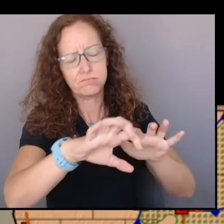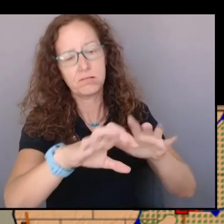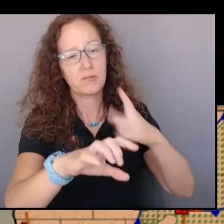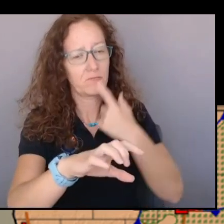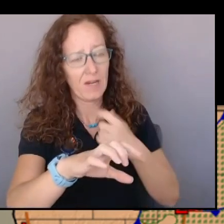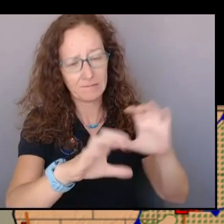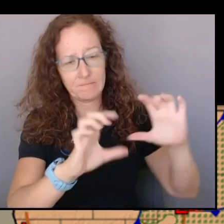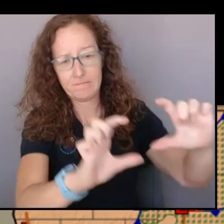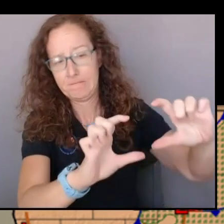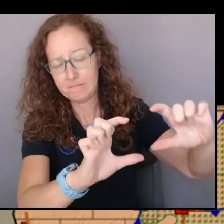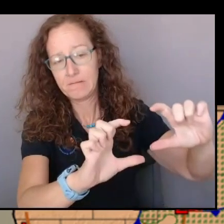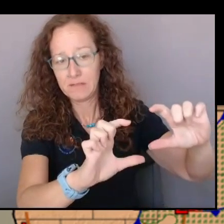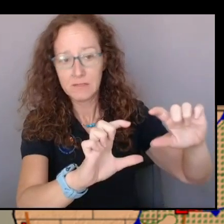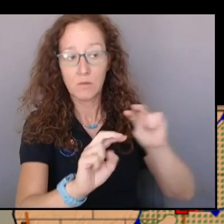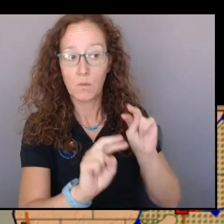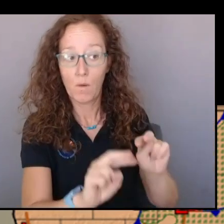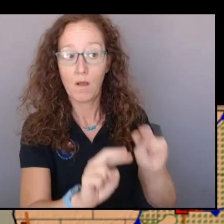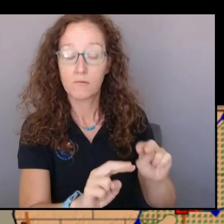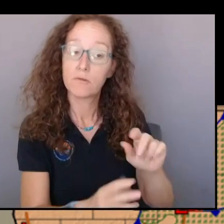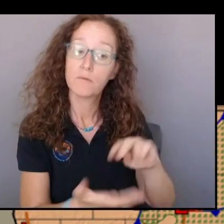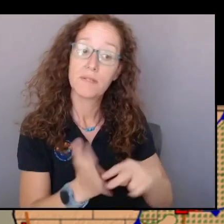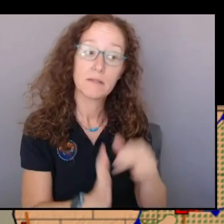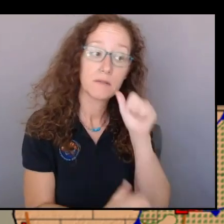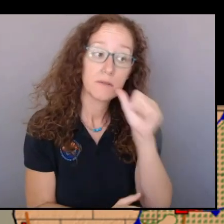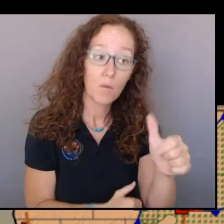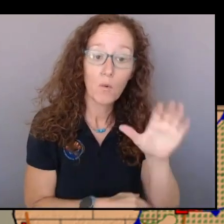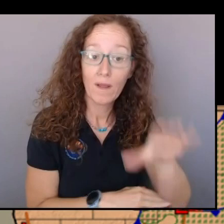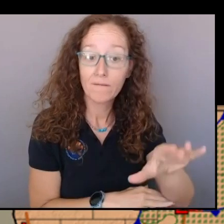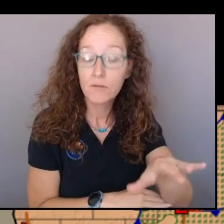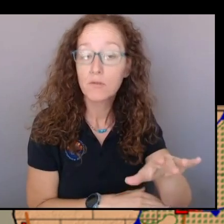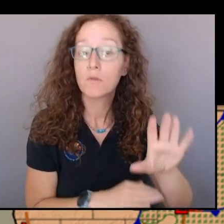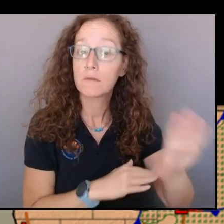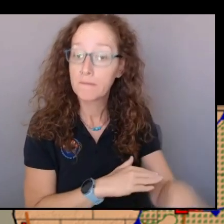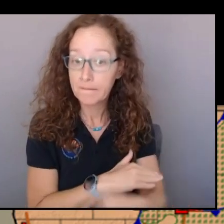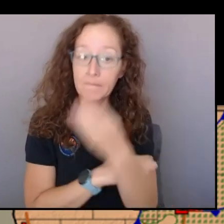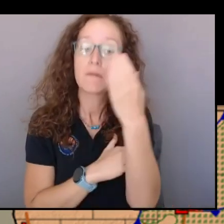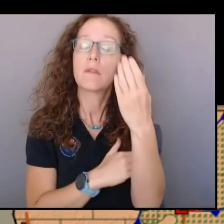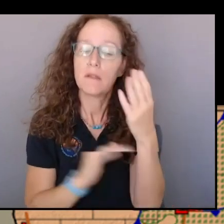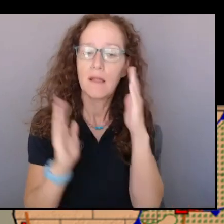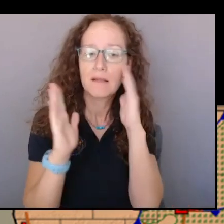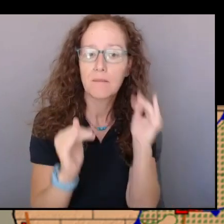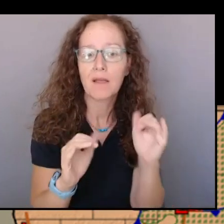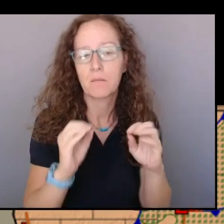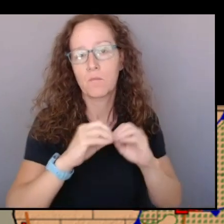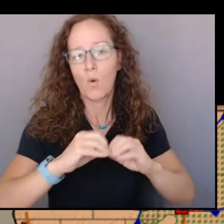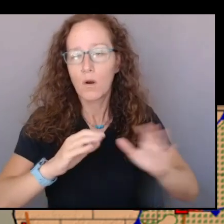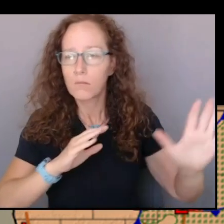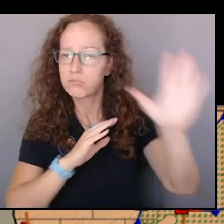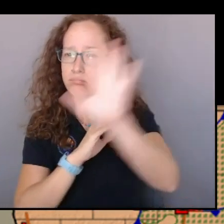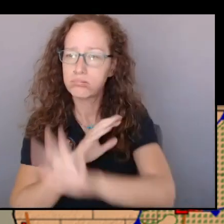believe we're going to start seeing more widespread showers and thunderstorms. And some of these could produce very heavy